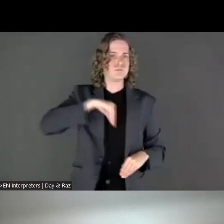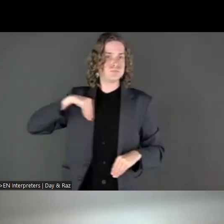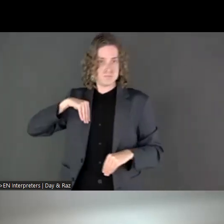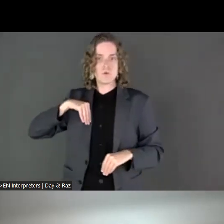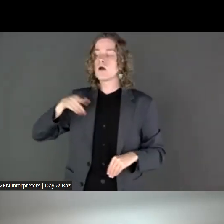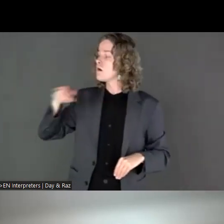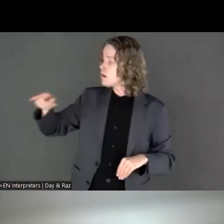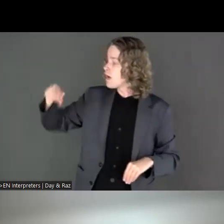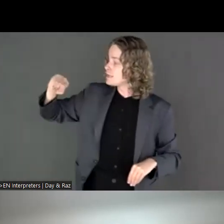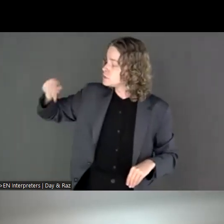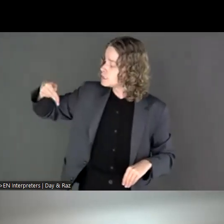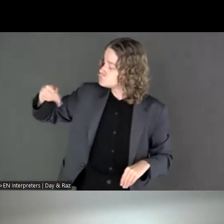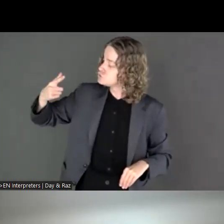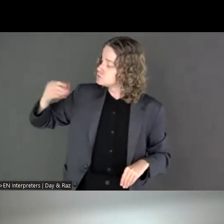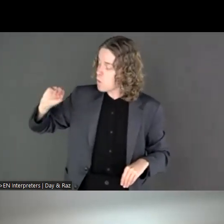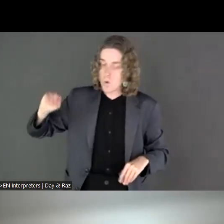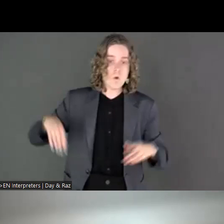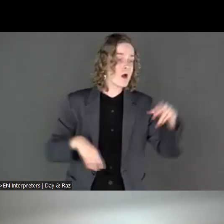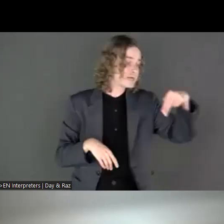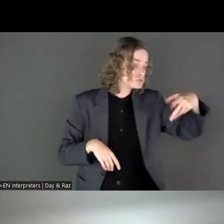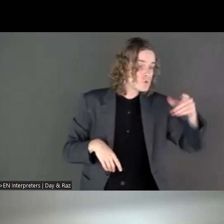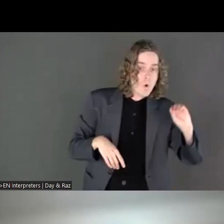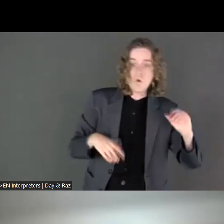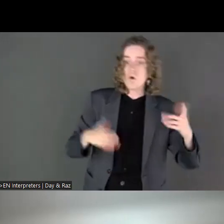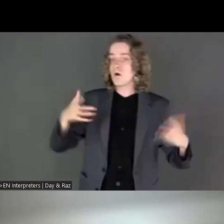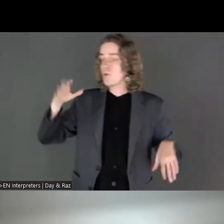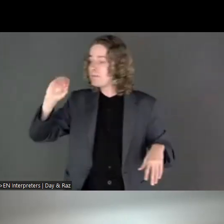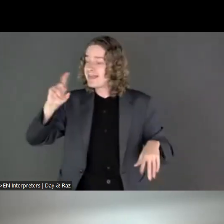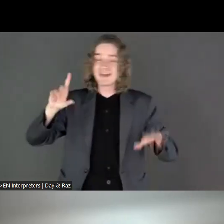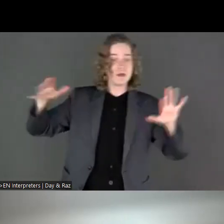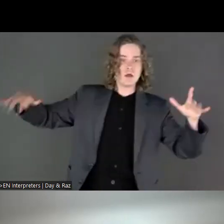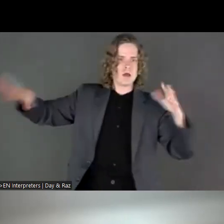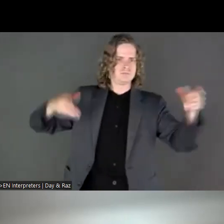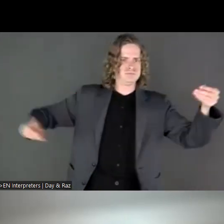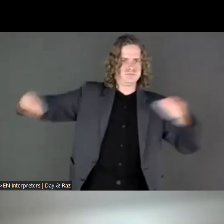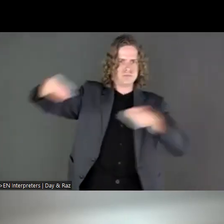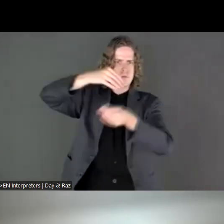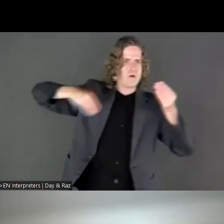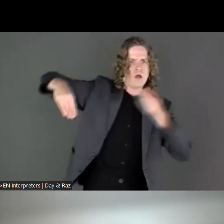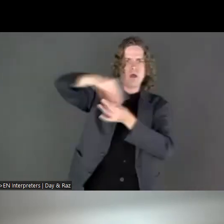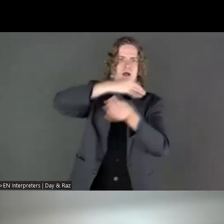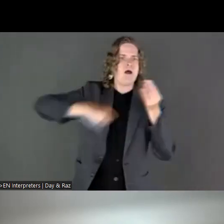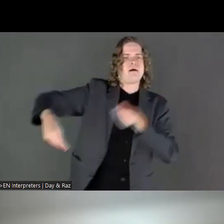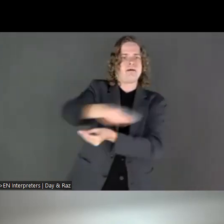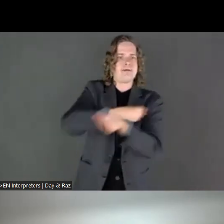during response. So it is critical for us to think how do we really want to complement capacities,